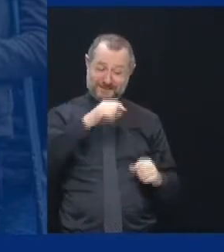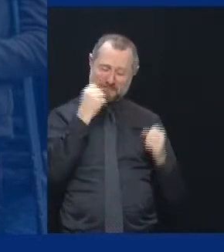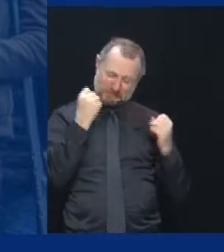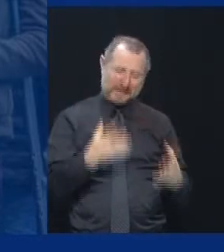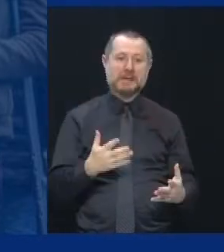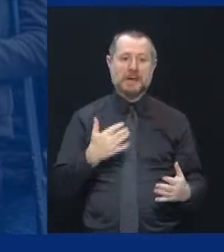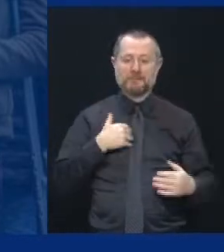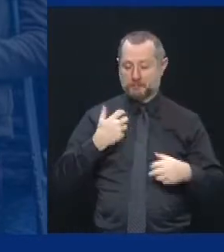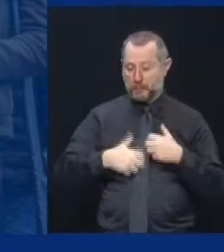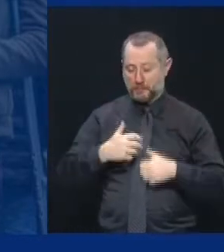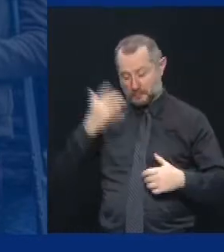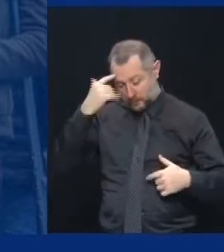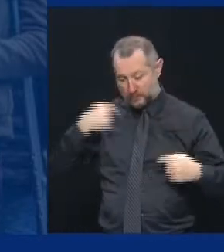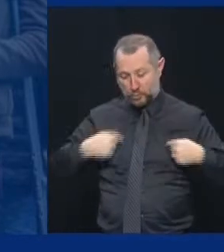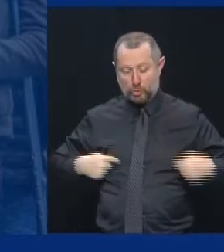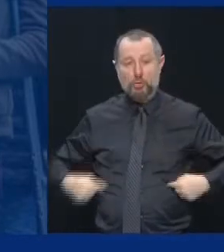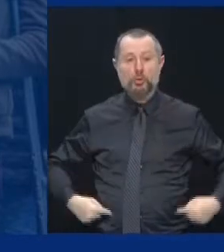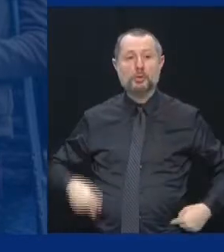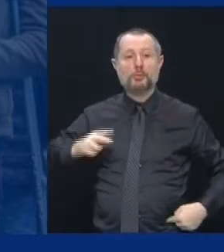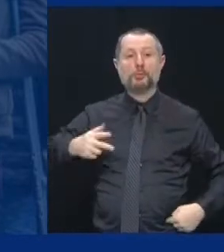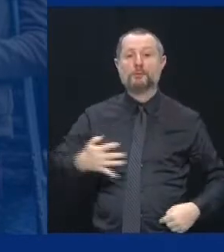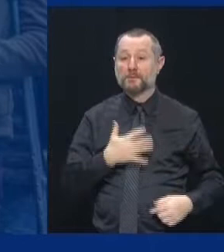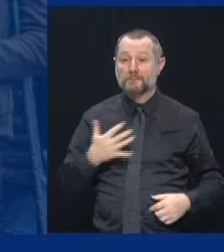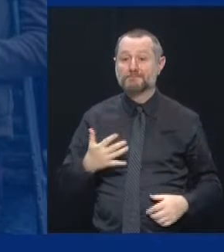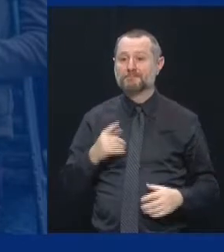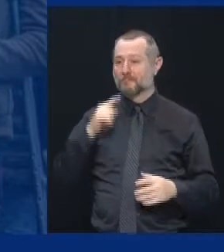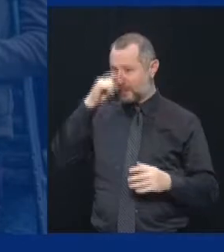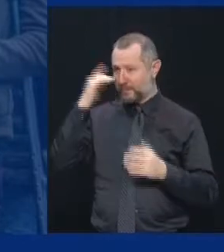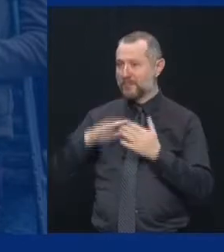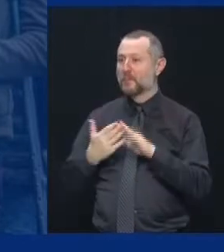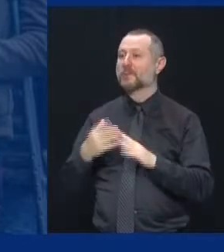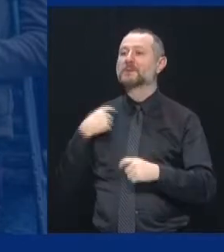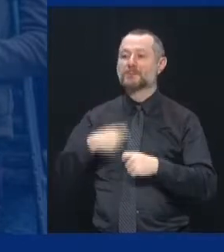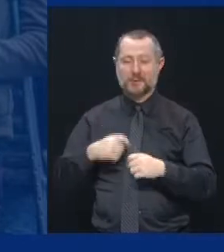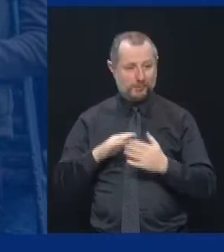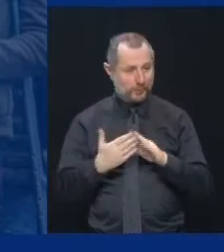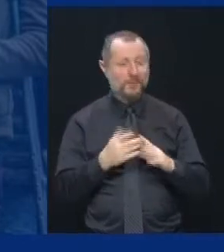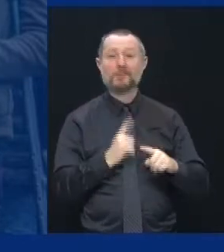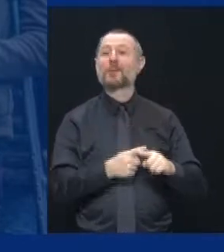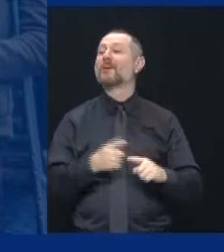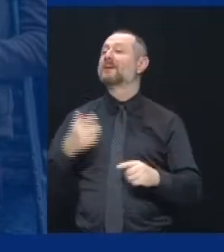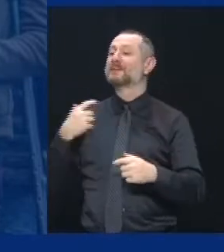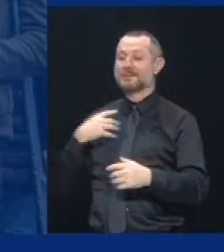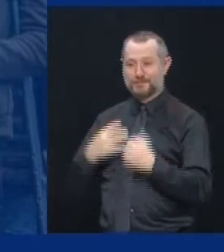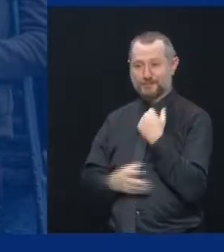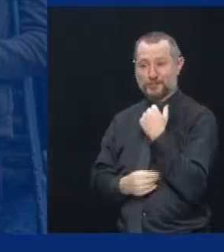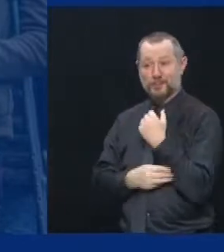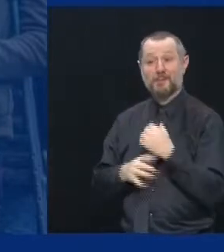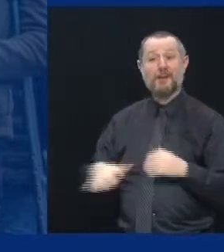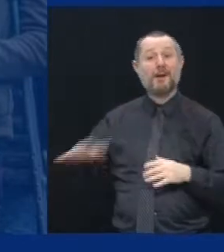THAT'S WHY THERE WERE UNDERLYING HEALTH CONDITIONS AT A HIGHER PERCENTAGE IN BLACK, HISPANIC